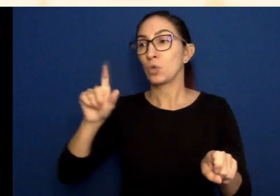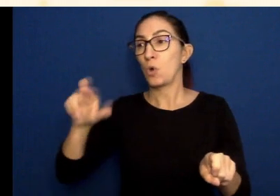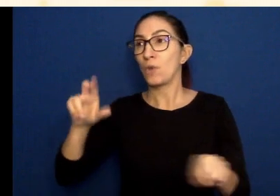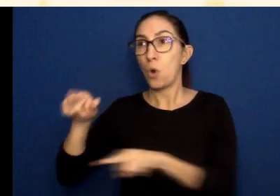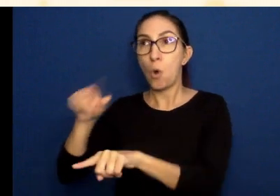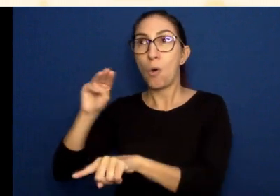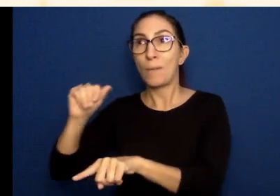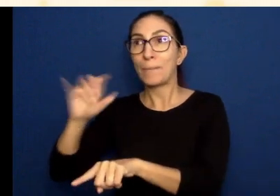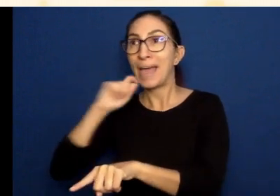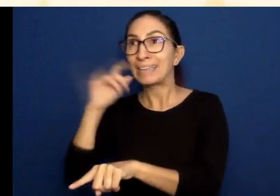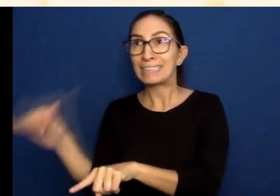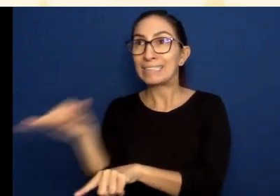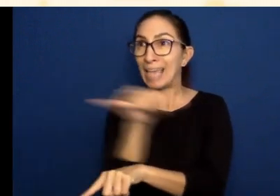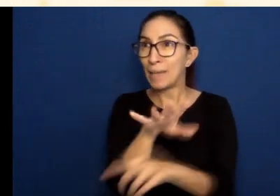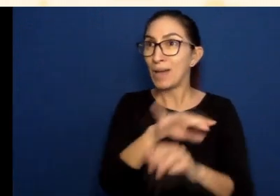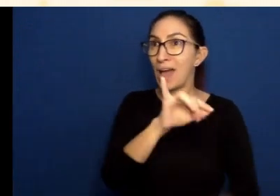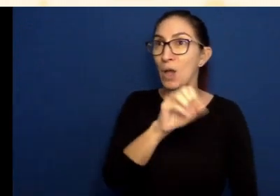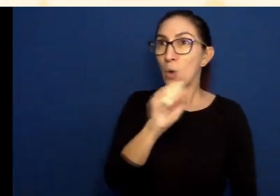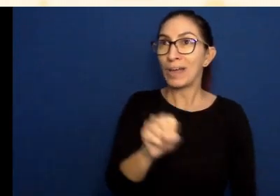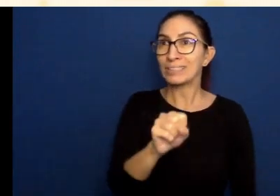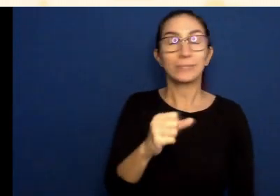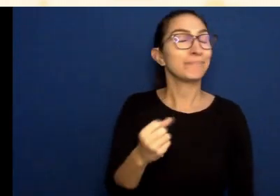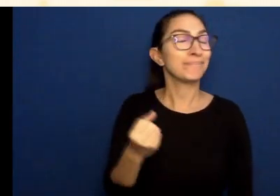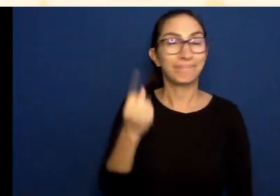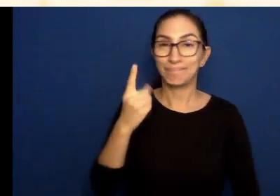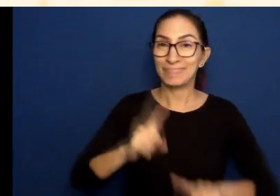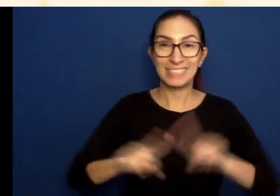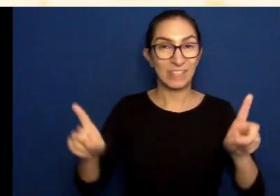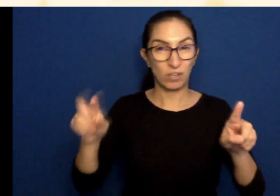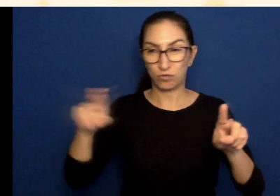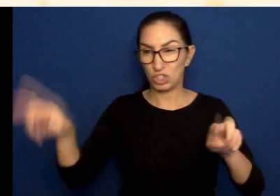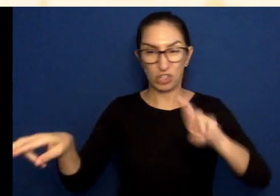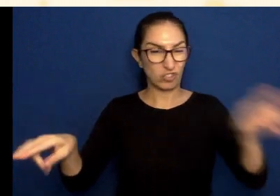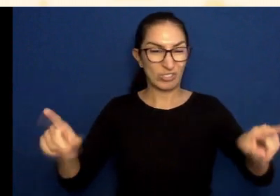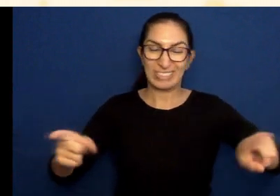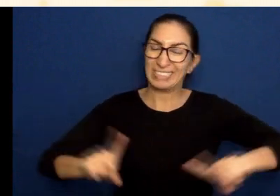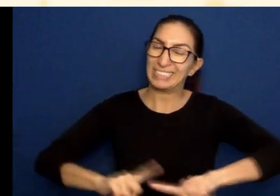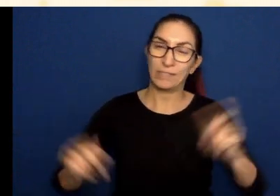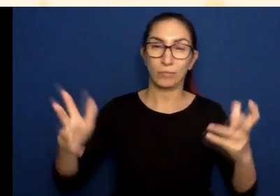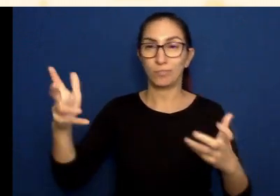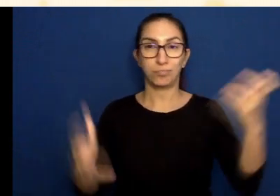Like there's this thing called Voiceover, which is a screen reader. However, if you tested a site with Voiceover on Mac,